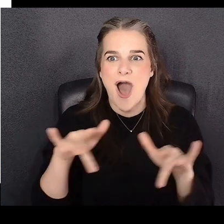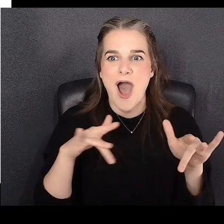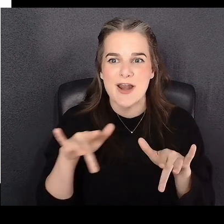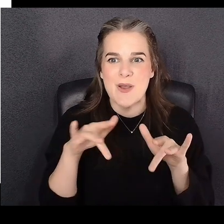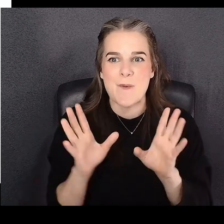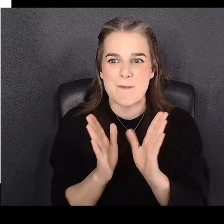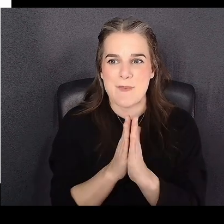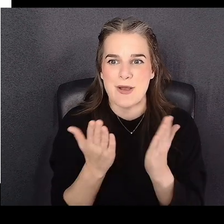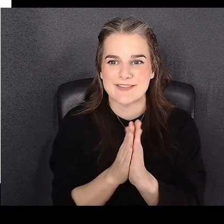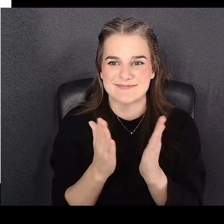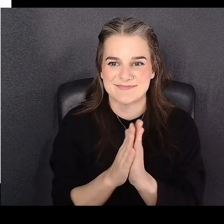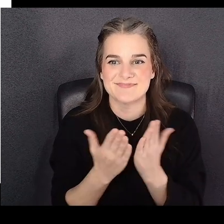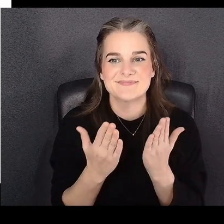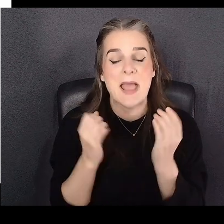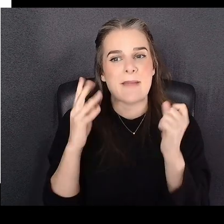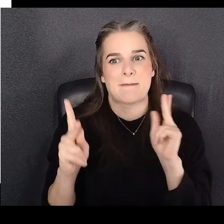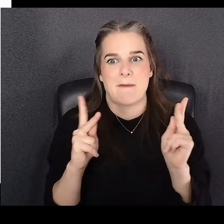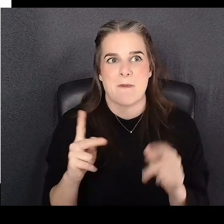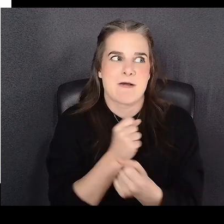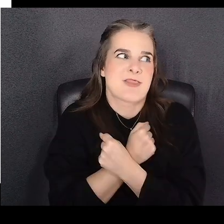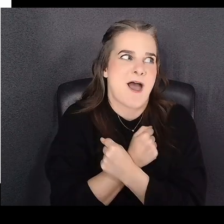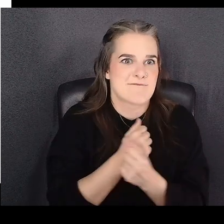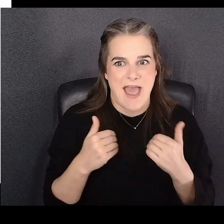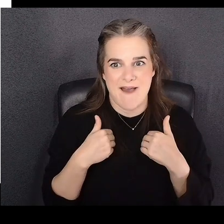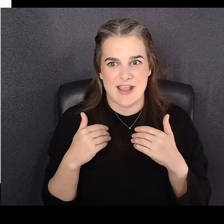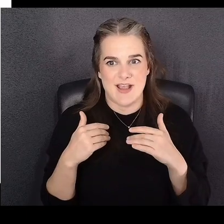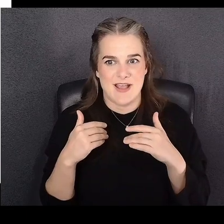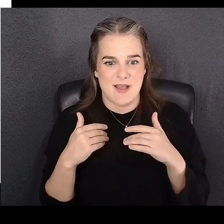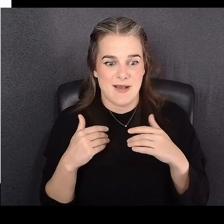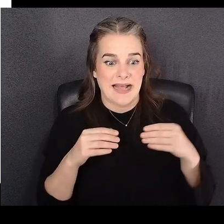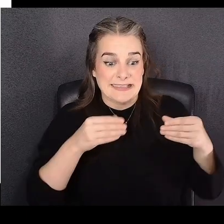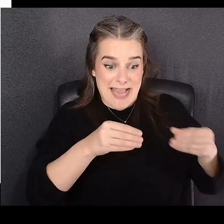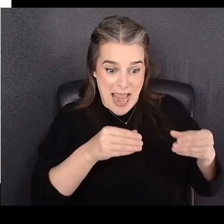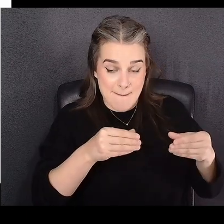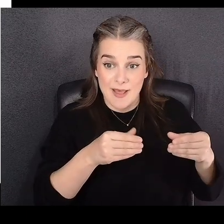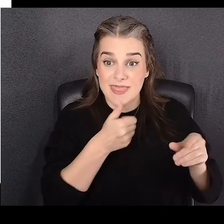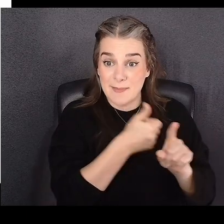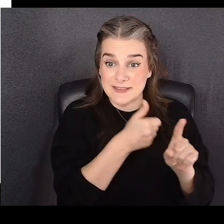So I know some individuals love having that tape in hand that they can play themselves because they like to be there